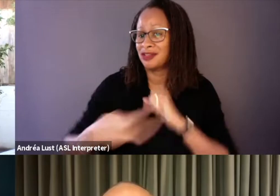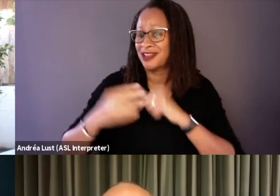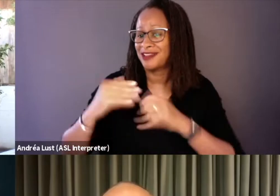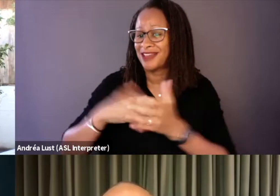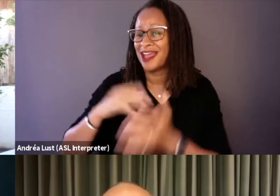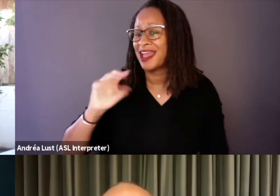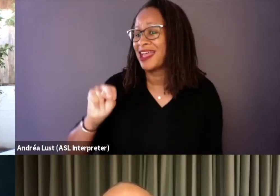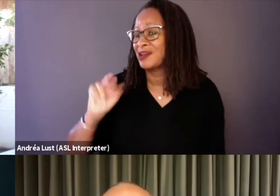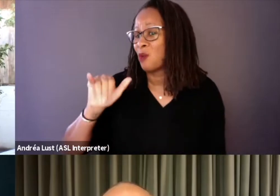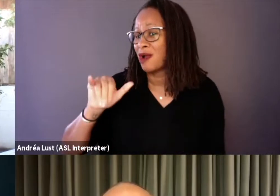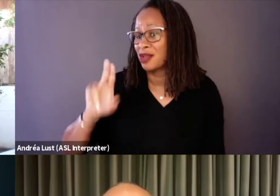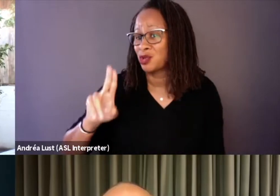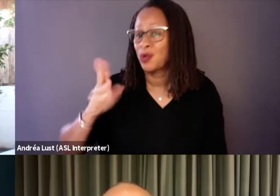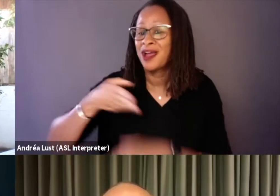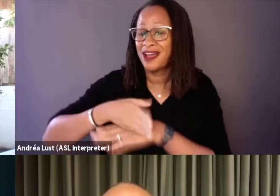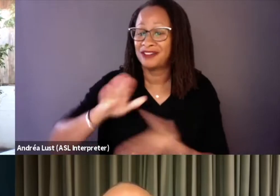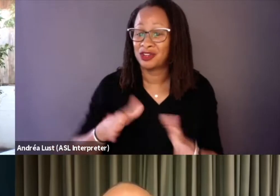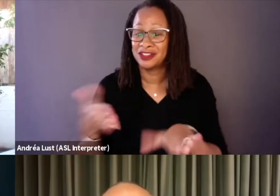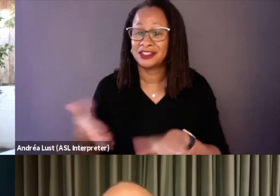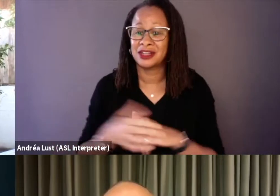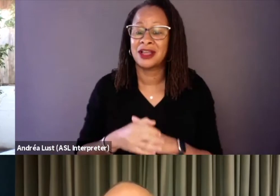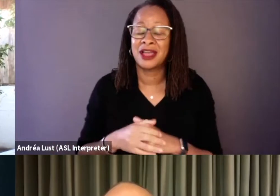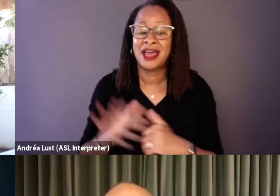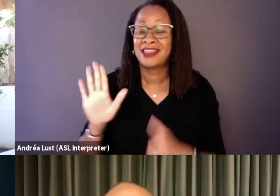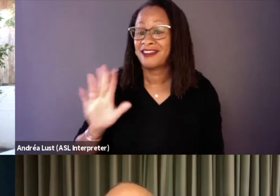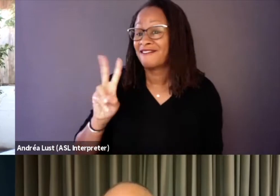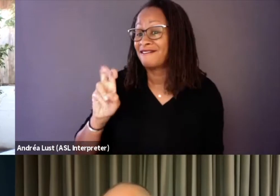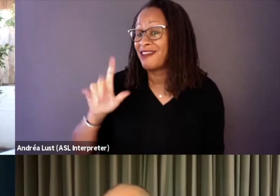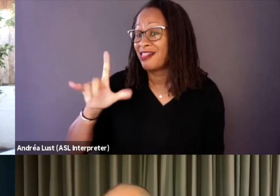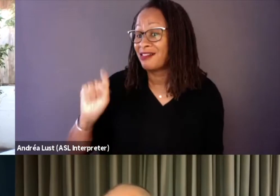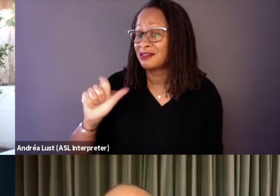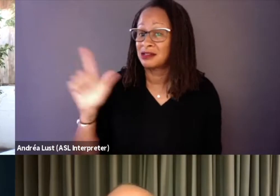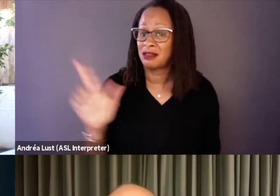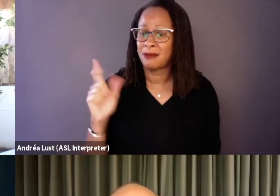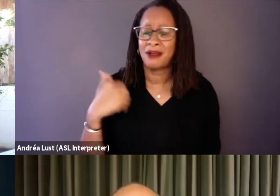after he passed away. The Fales Library has this huge sort of Downtown Collection.